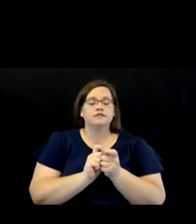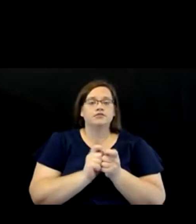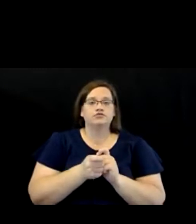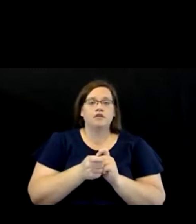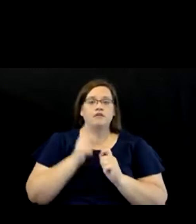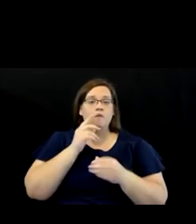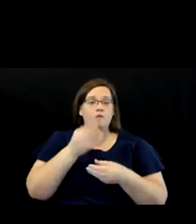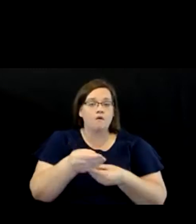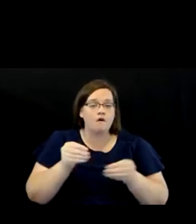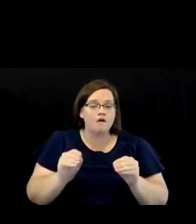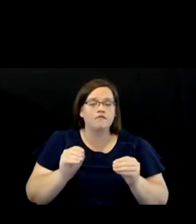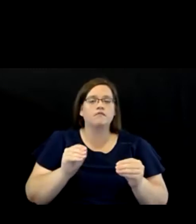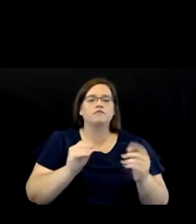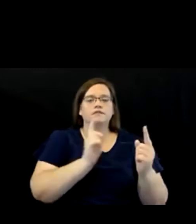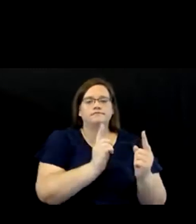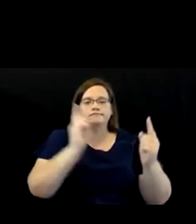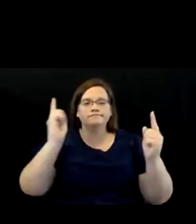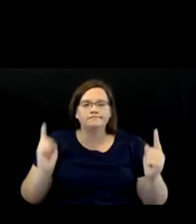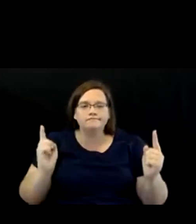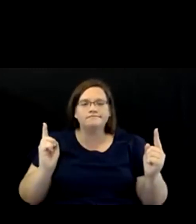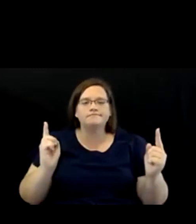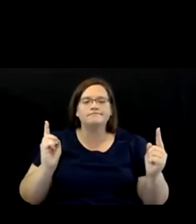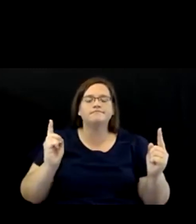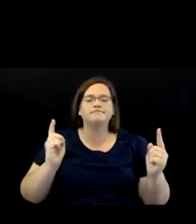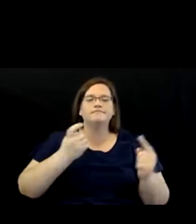you know, social distance, plexiglass dividers, that kind of